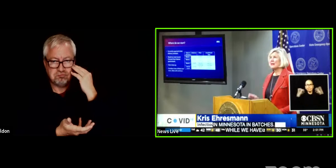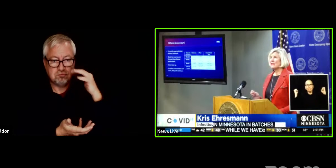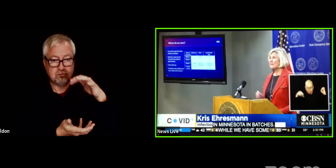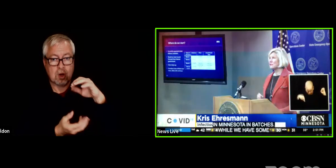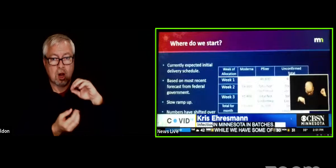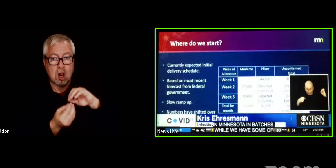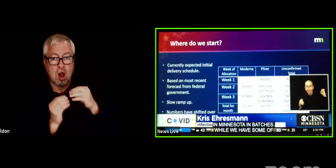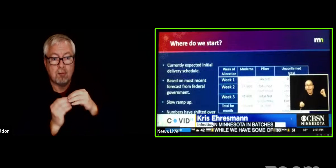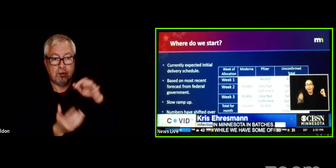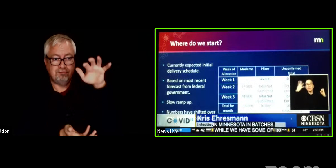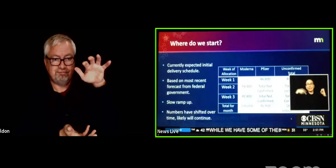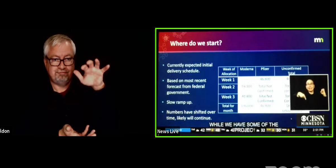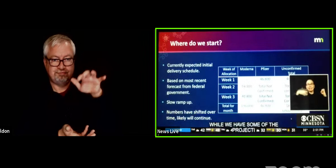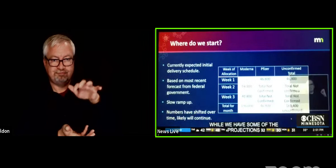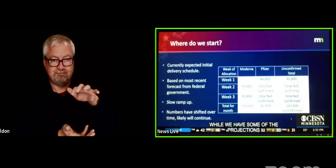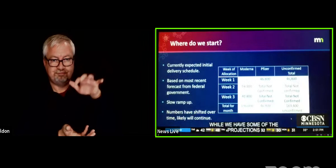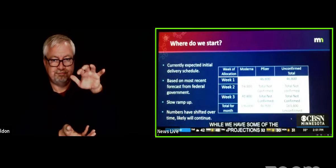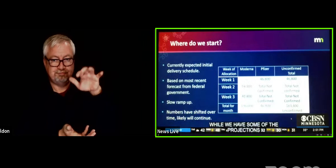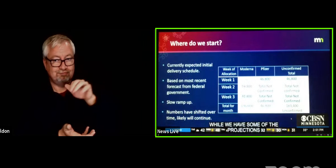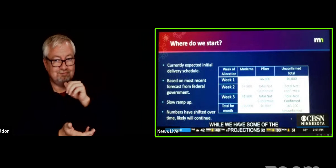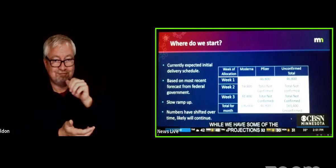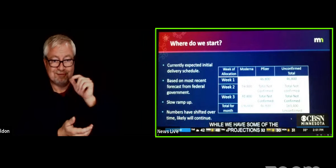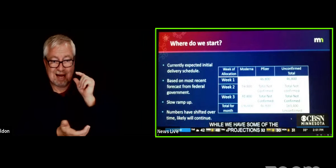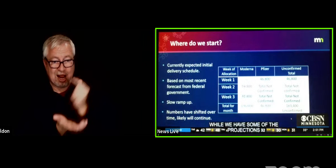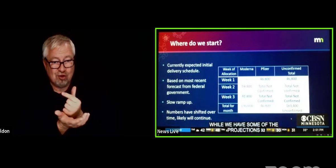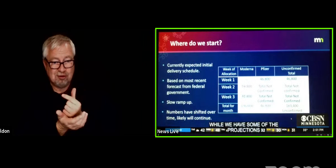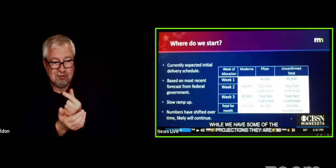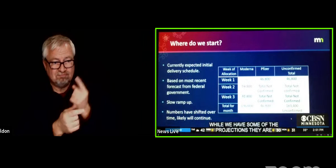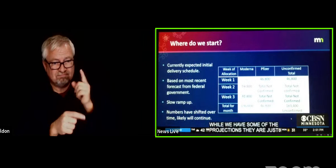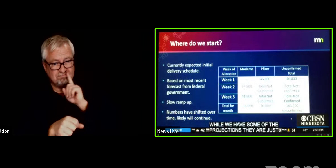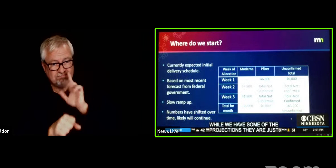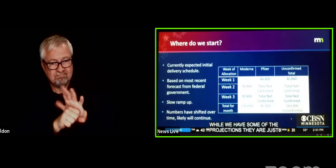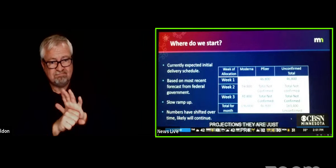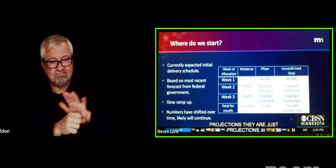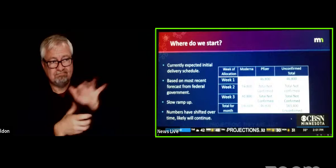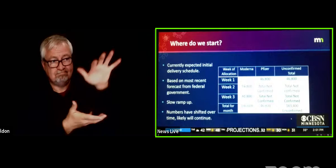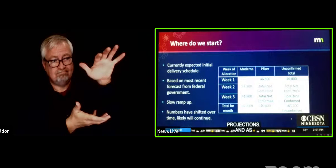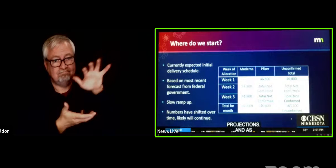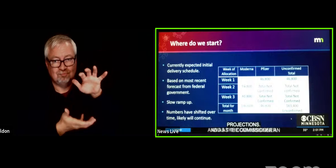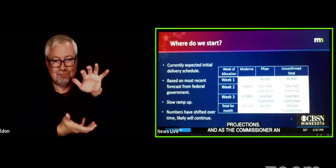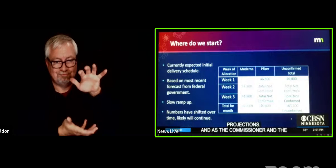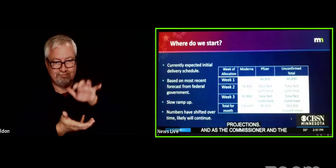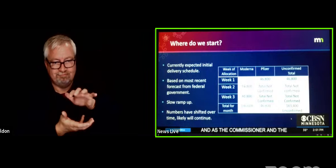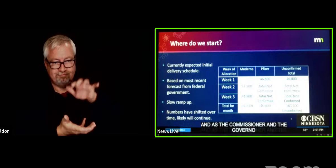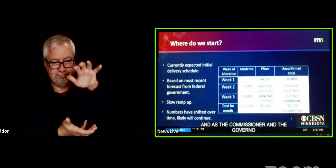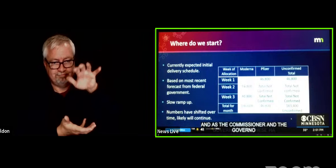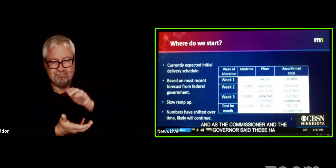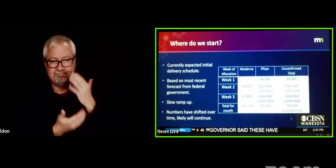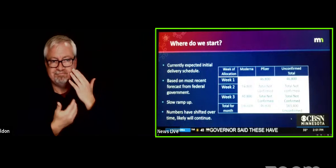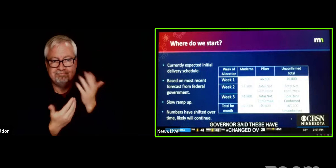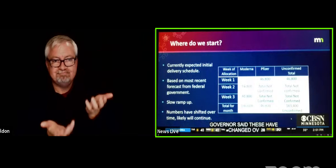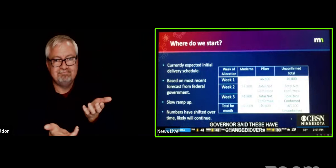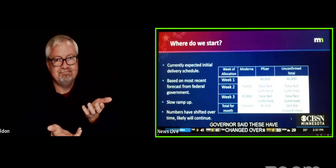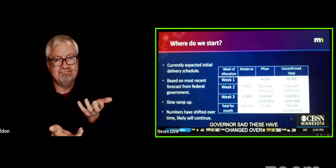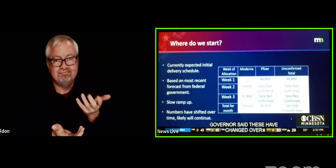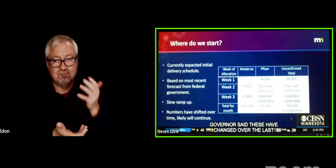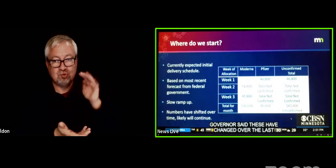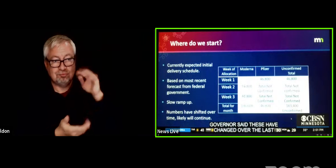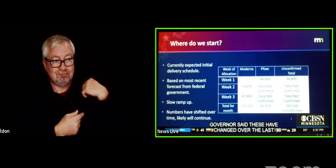THESE HAVE CHANGED OVER THE LAST THREE DAYS AND SO WE'VE HAD TO CONTINUE TO MAKE ADAPTATIONS, AND THAT'S WHY WE ARE NOT CONFIRMING SOME OF THE